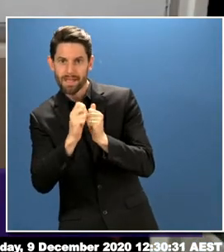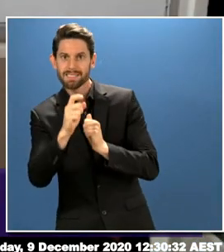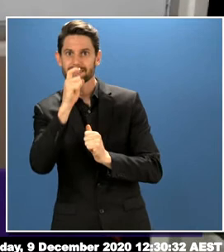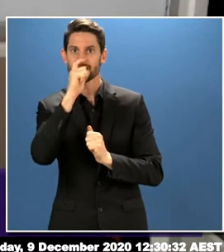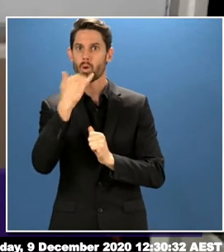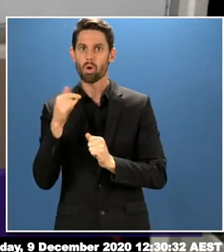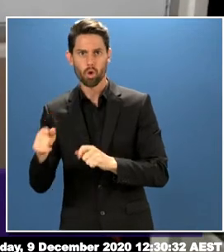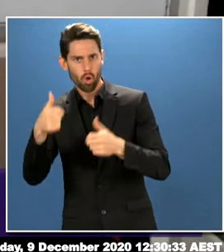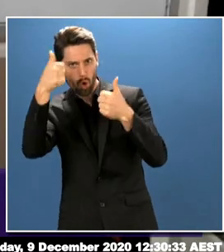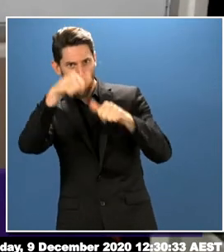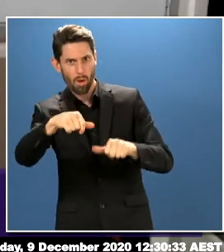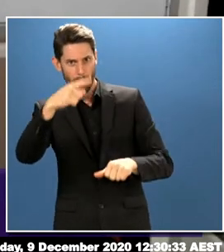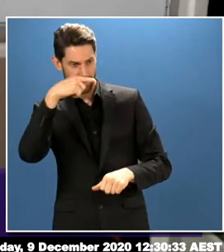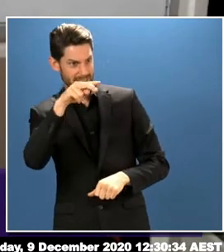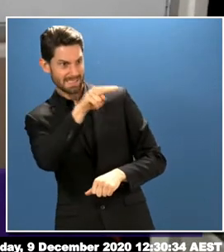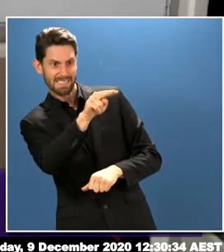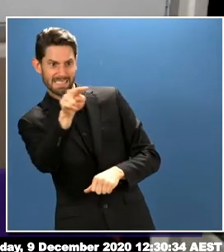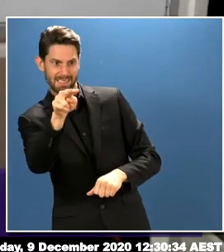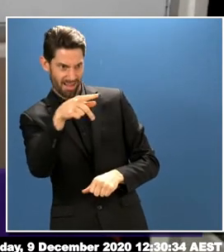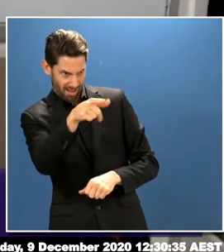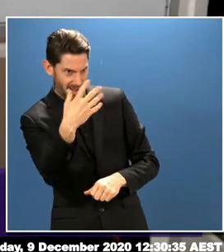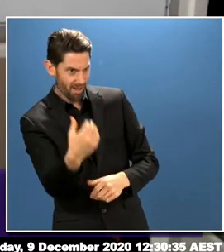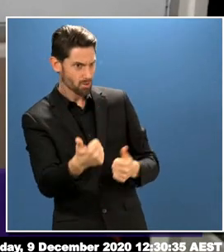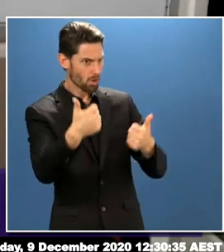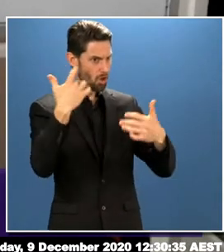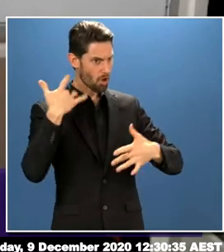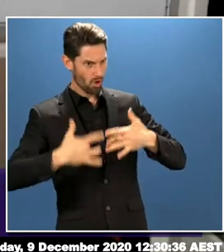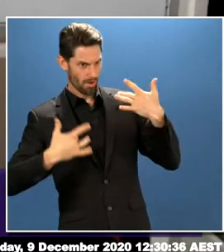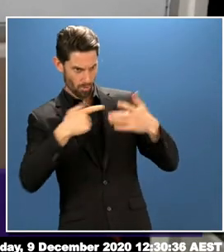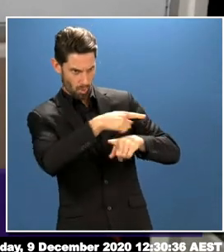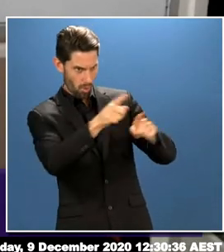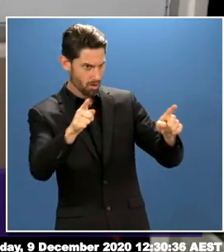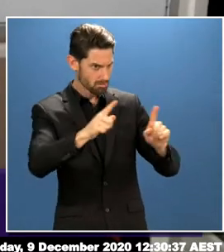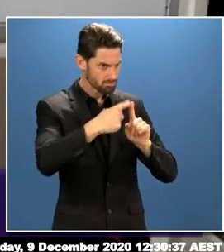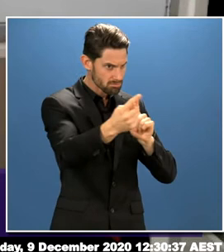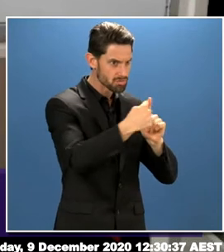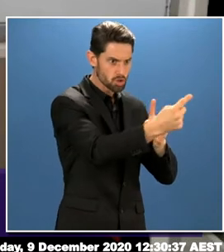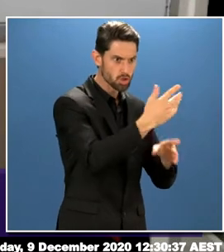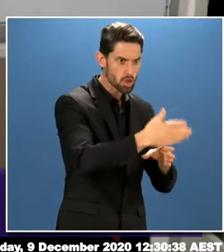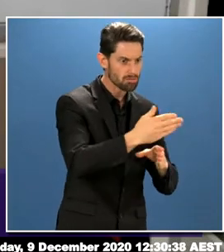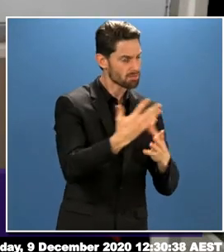you know favorites, all part of life. And where is their opportunity?